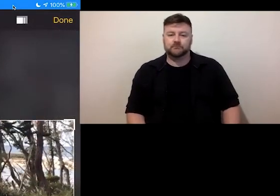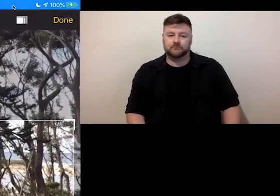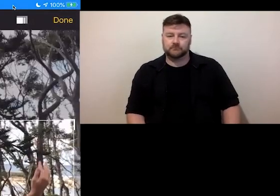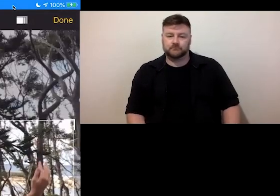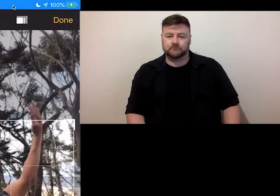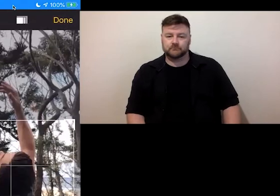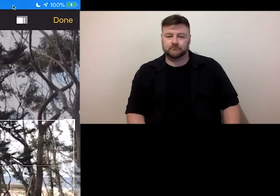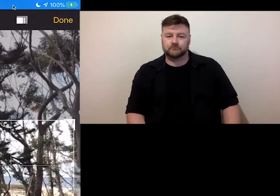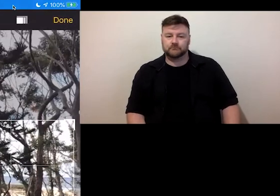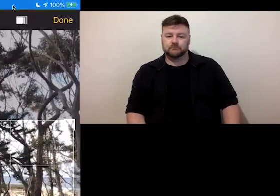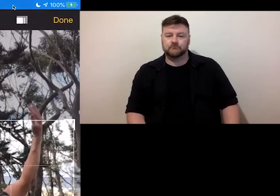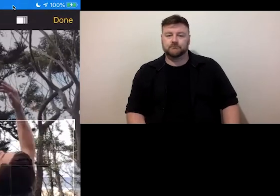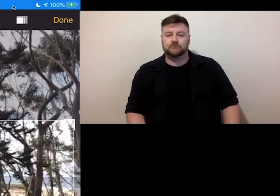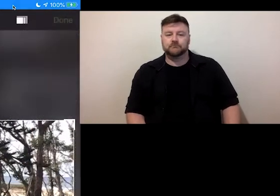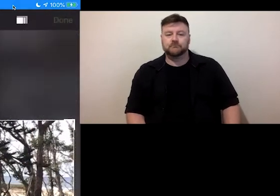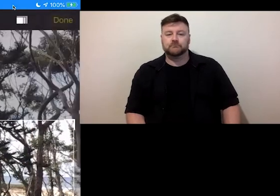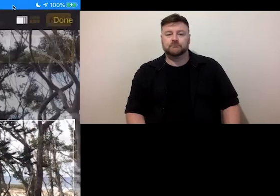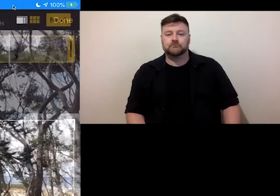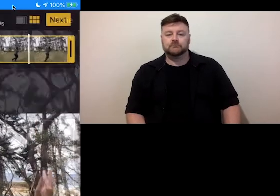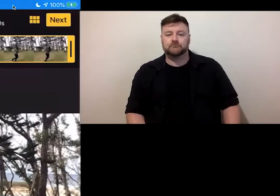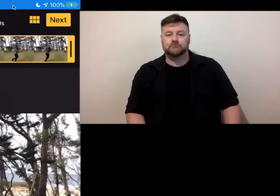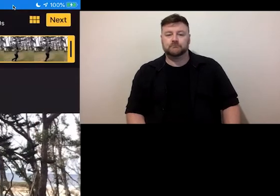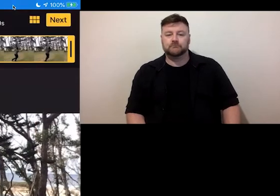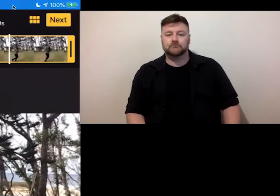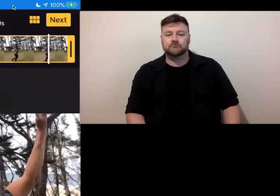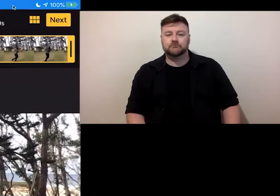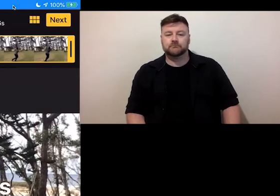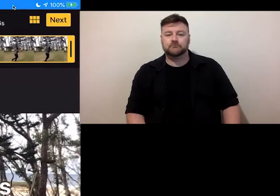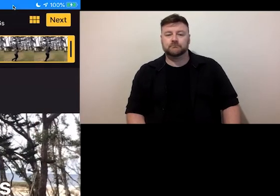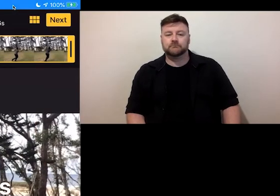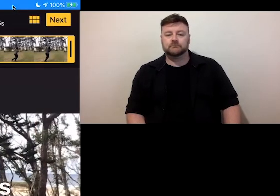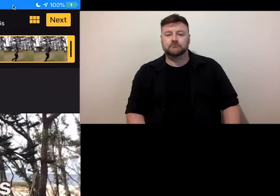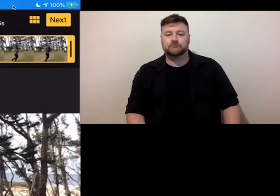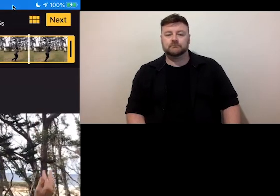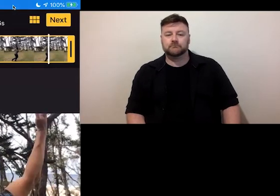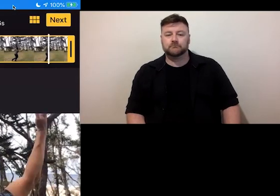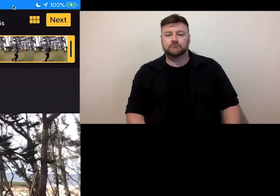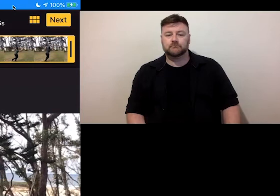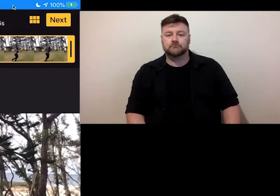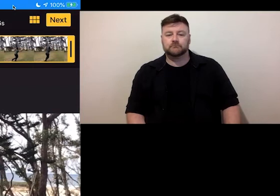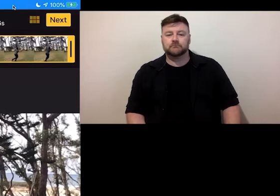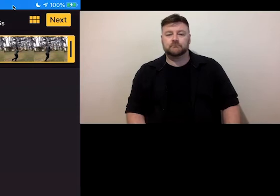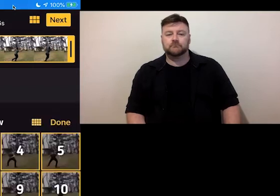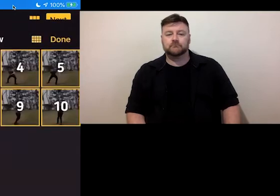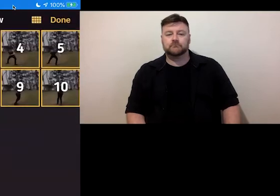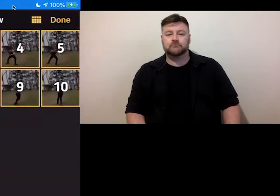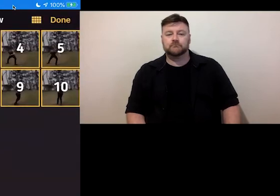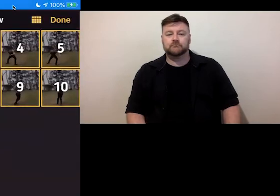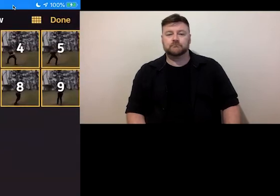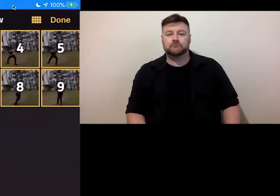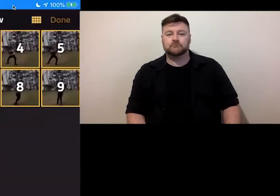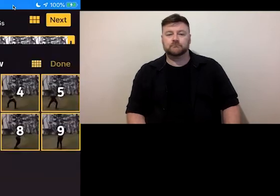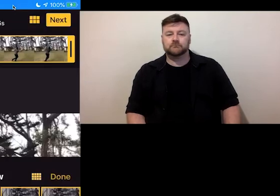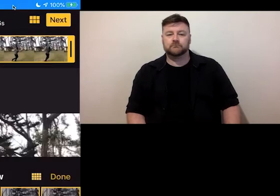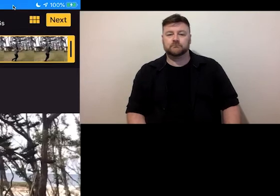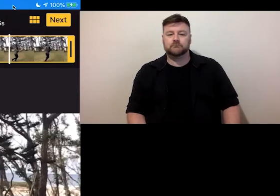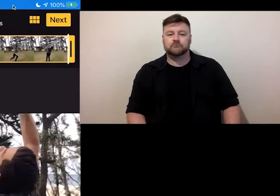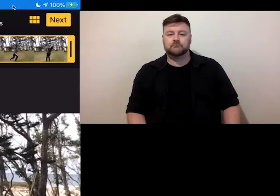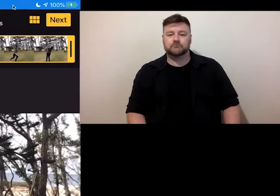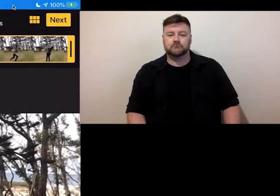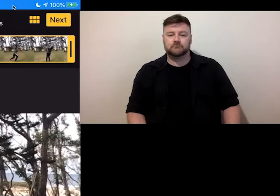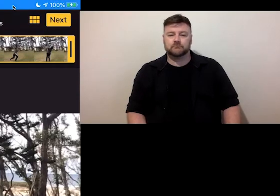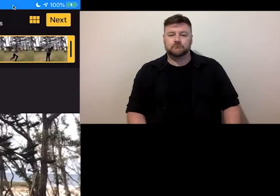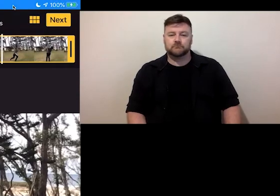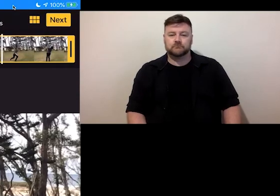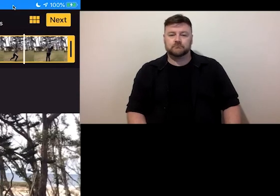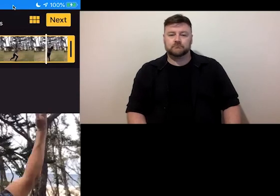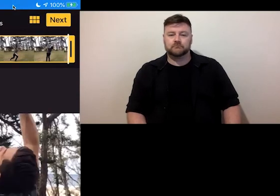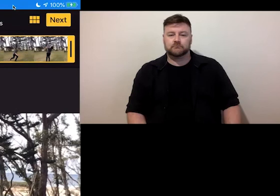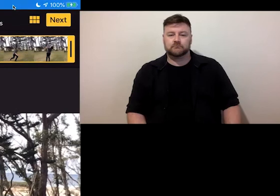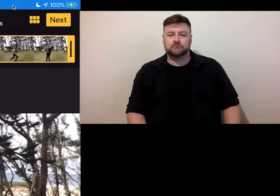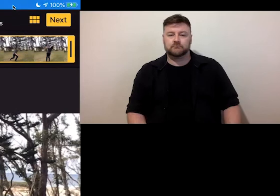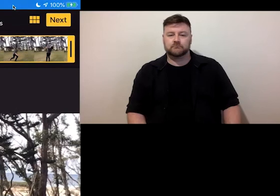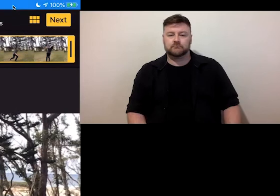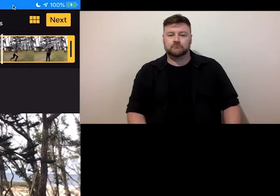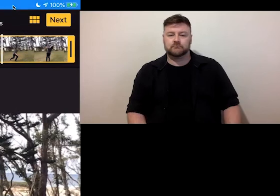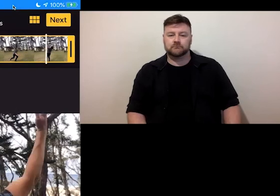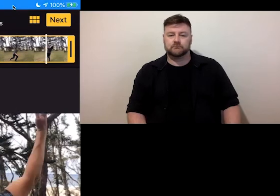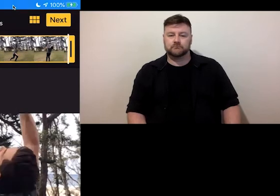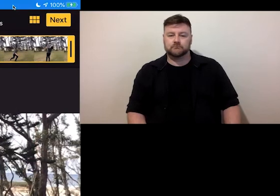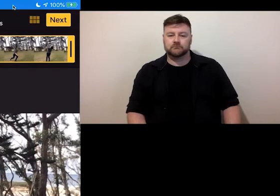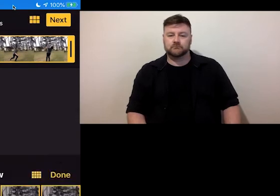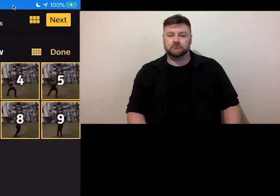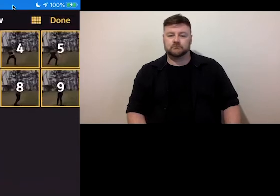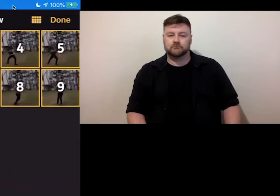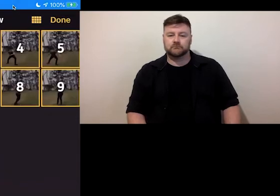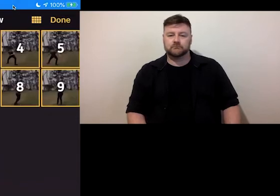I will take out these frames... so that you